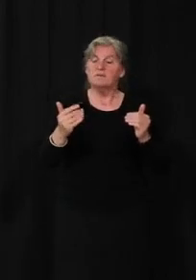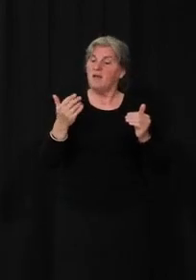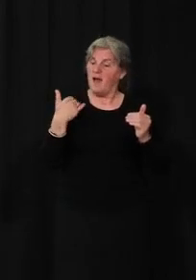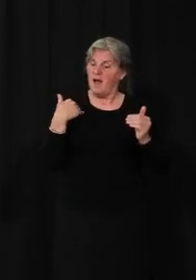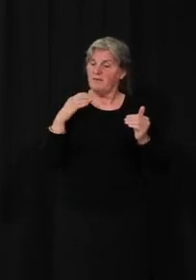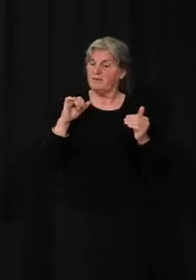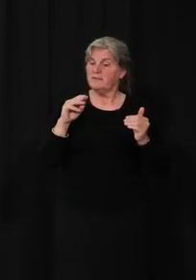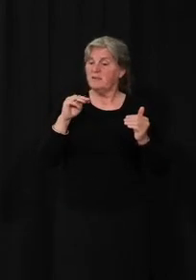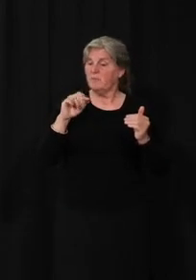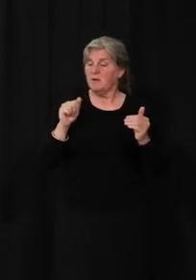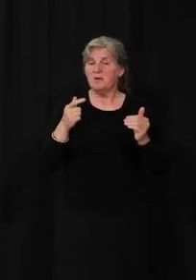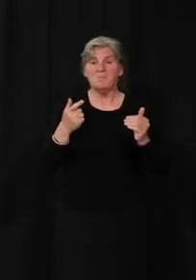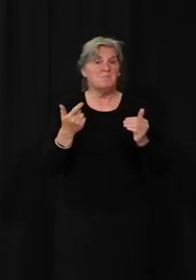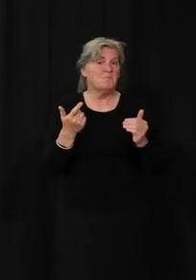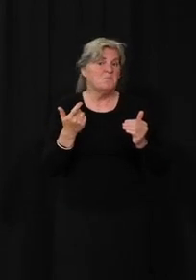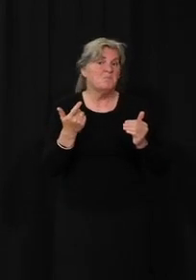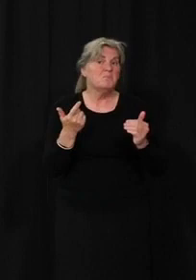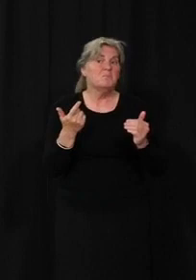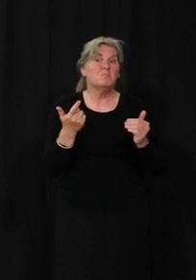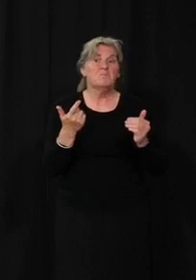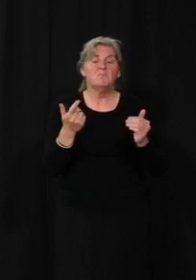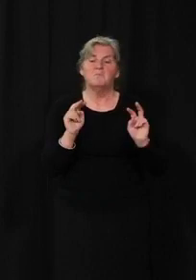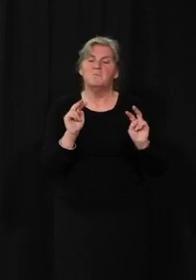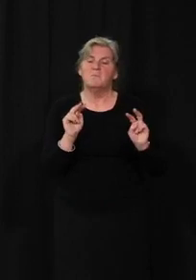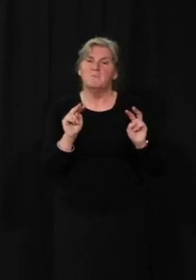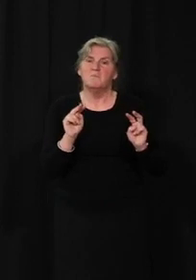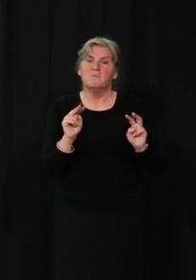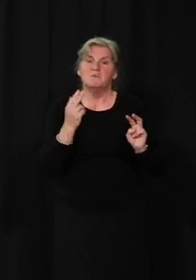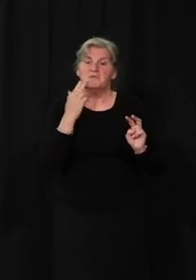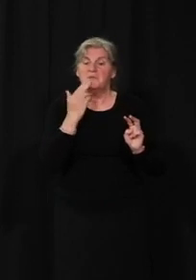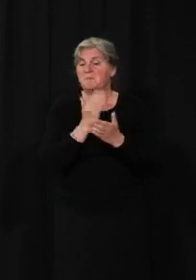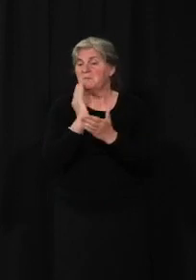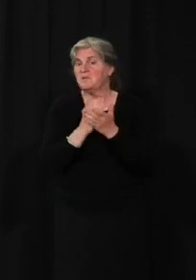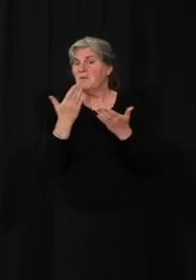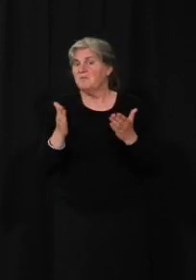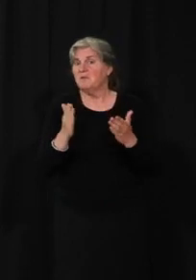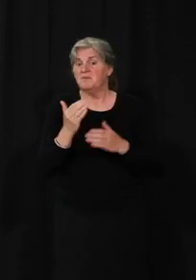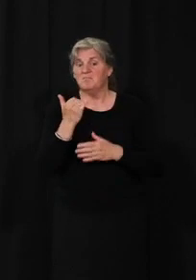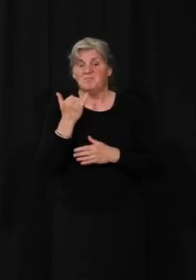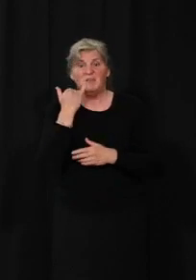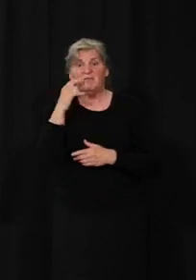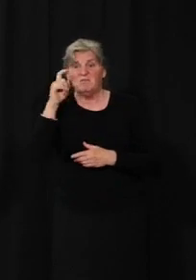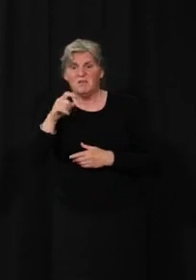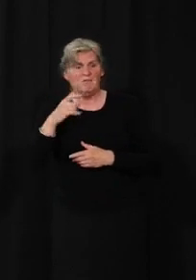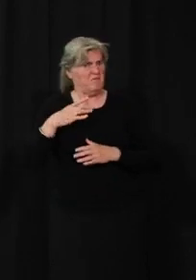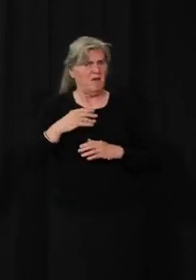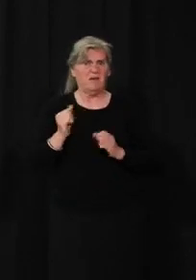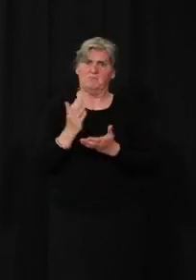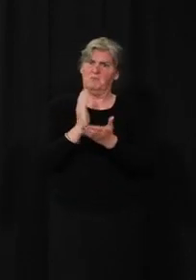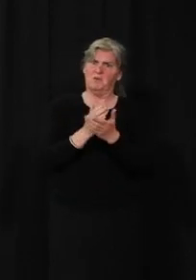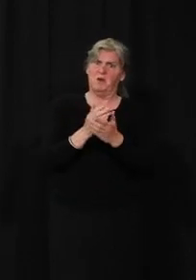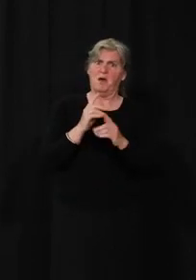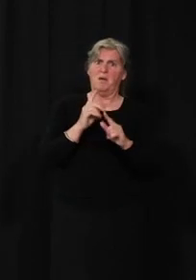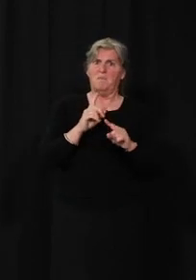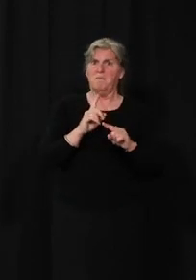measures act, we will always contemplate bending that as soon as we possibly can. But our number 1 concern right w